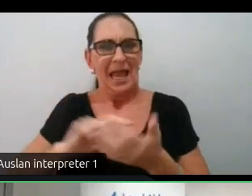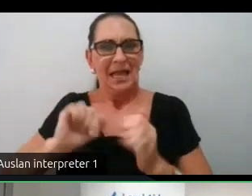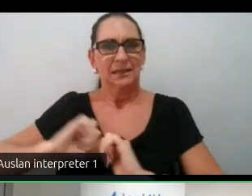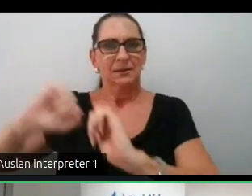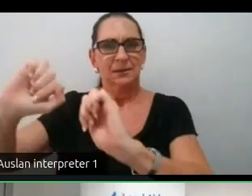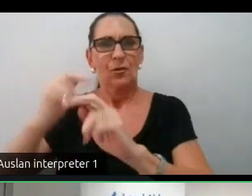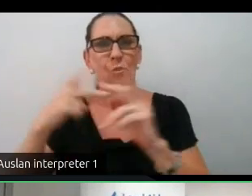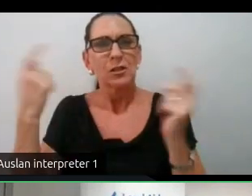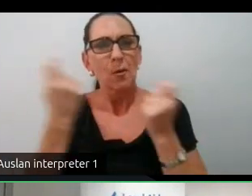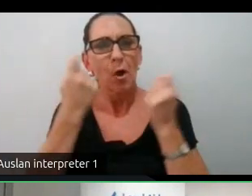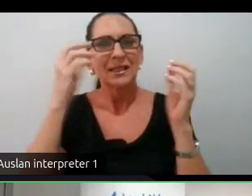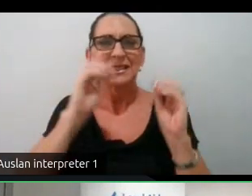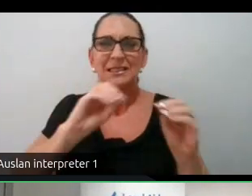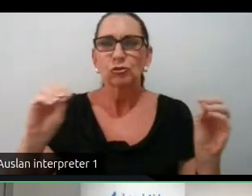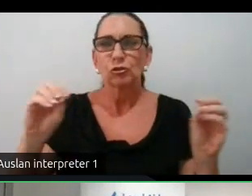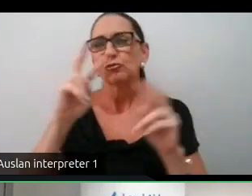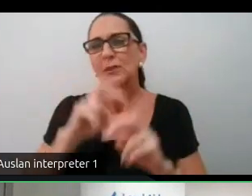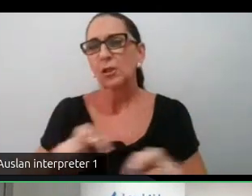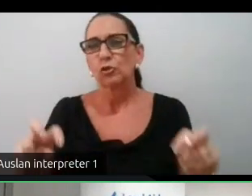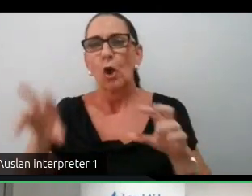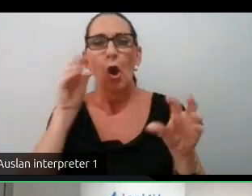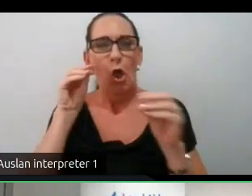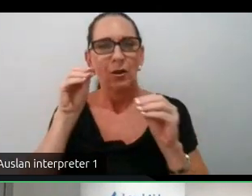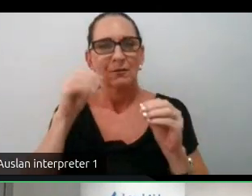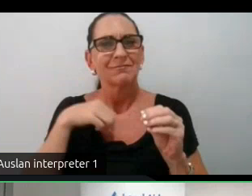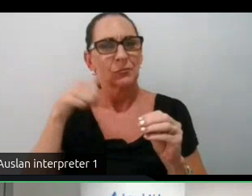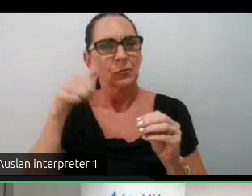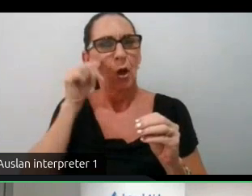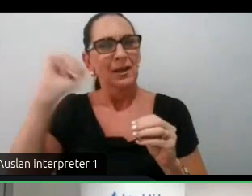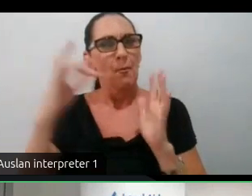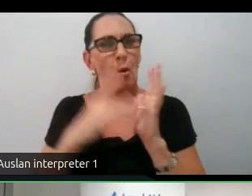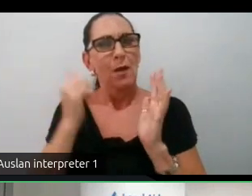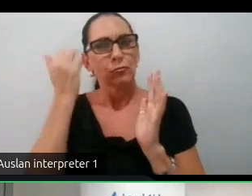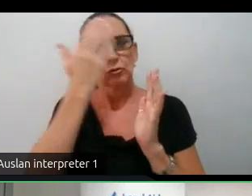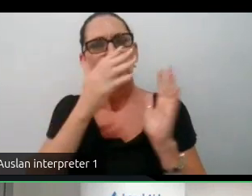and learning. And we acknowledge the important role Aboriginal and Torres Strait Islander people